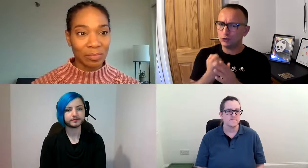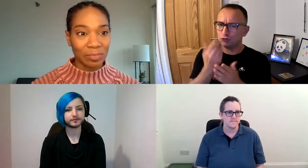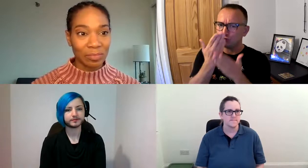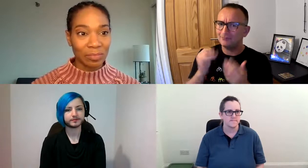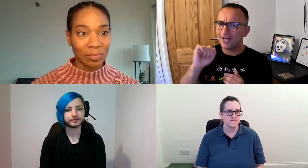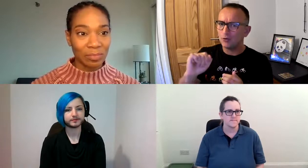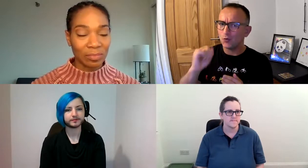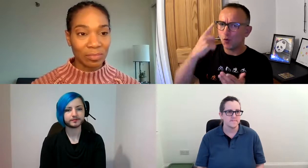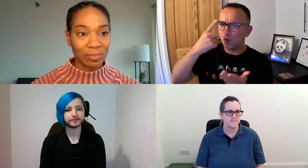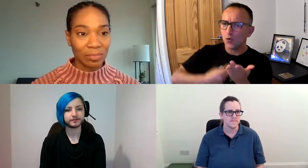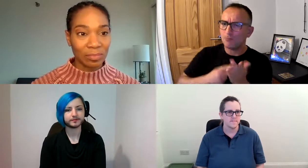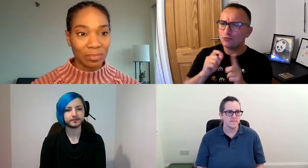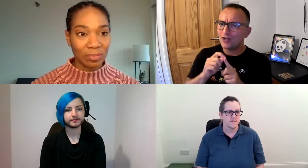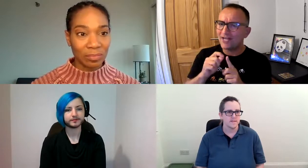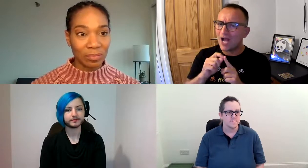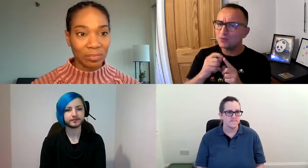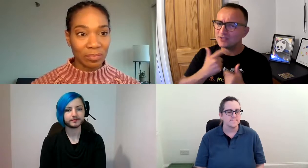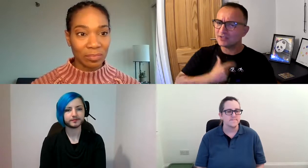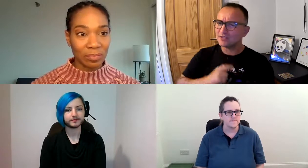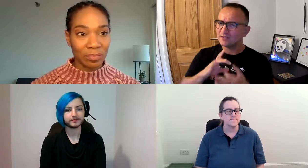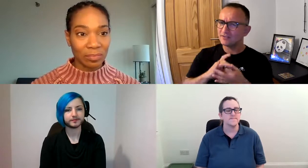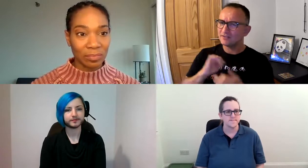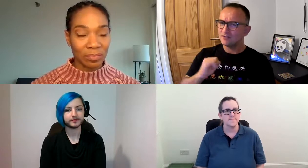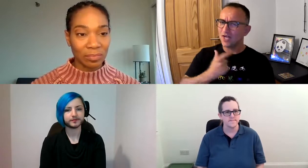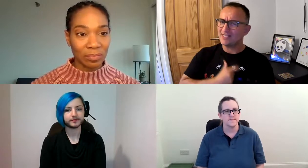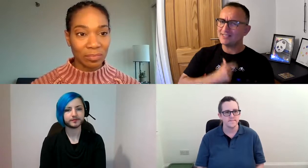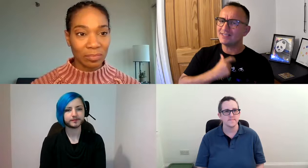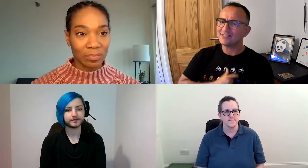we need to make sure we use appropriate pronouns.